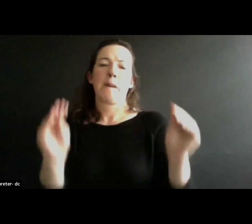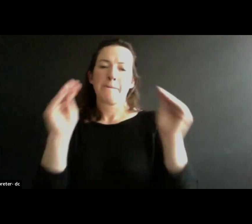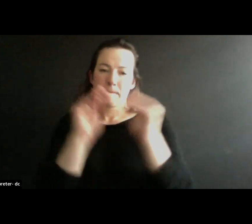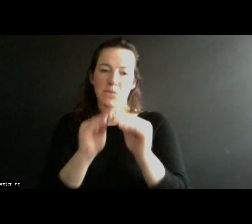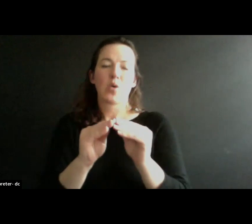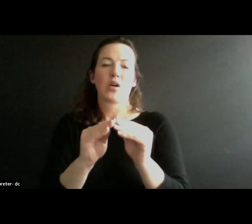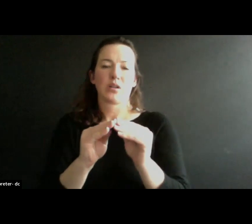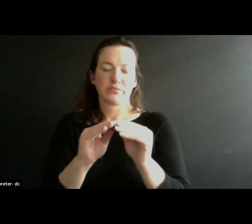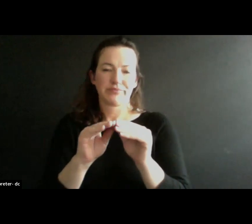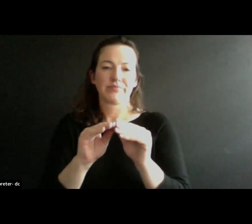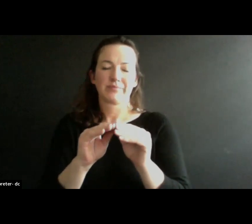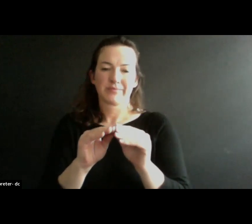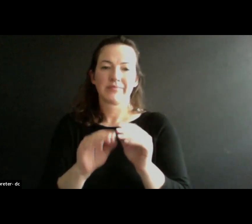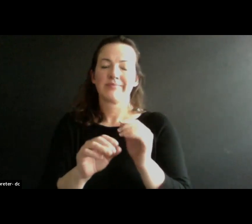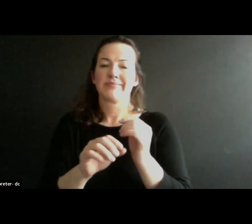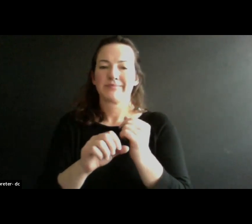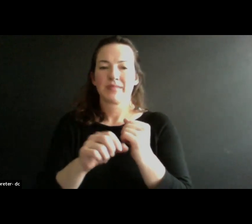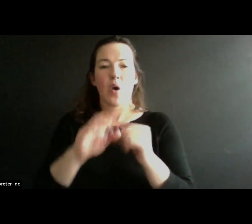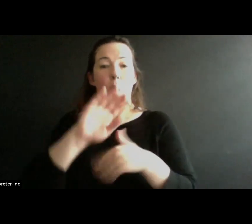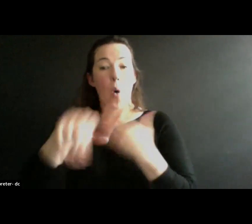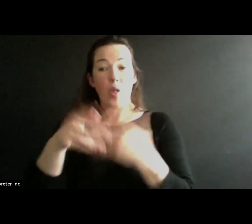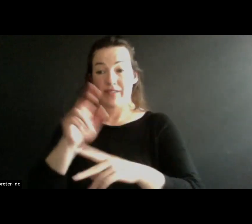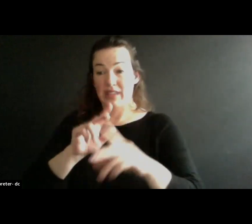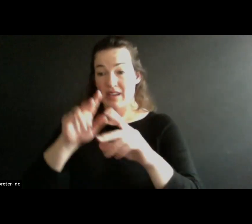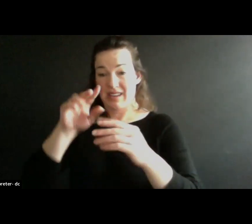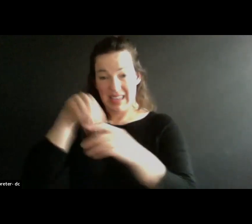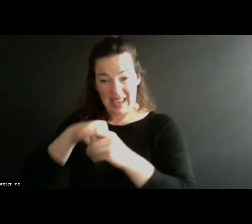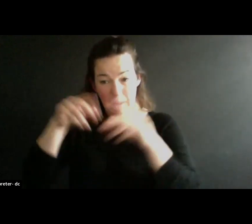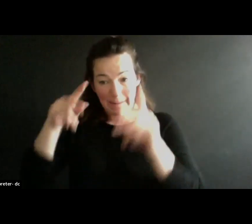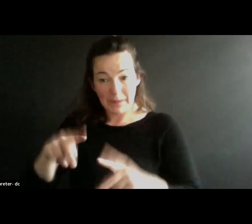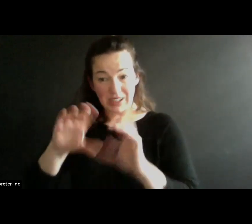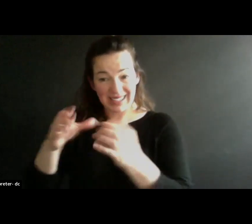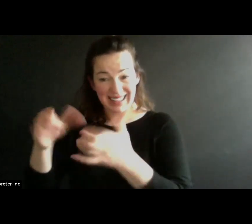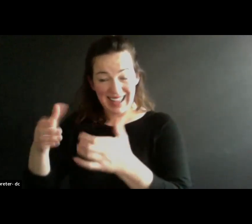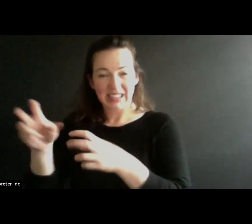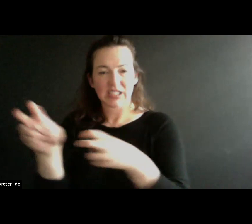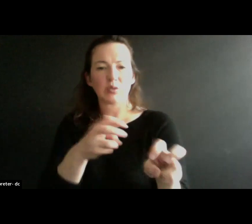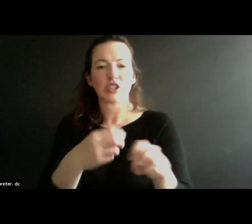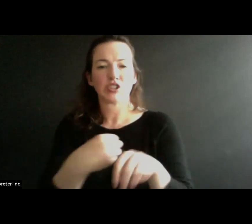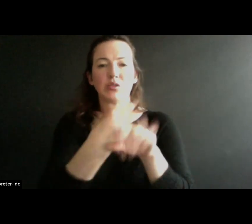all of our classes that were in person originally to virtual, and so now we're covering the